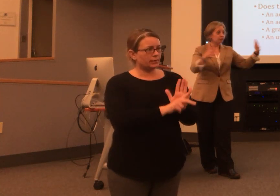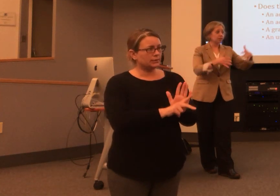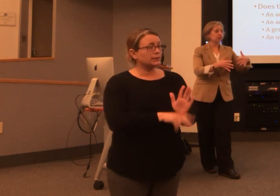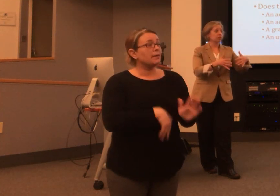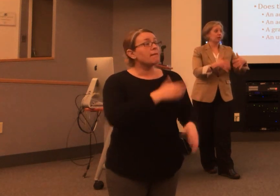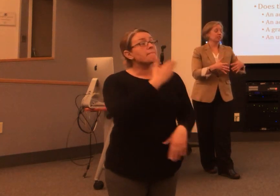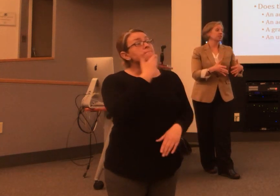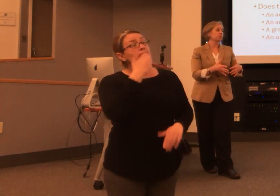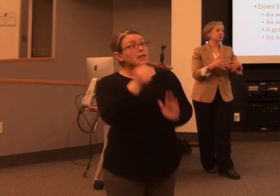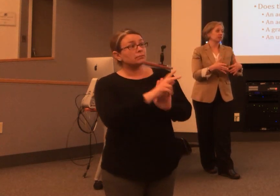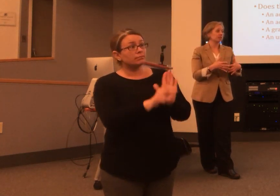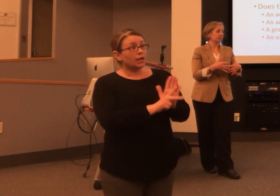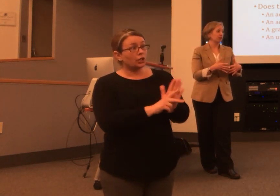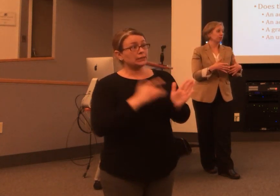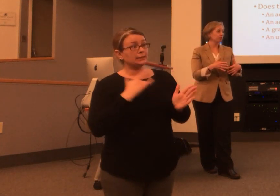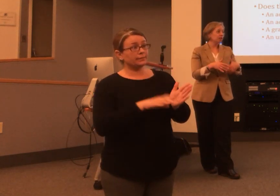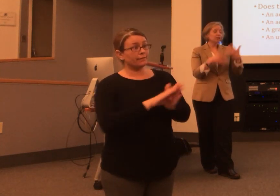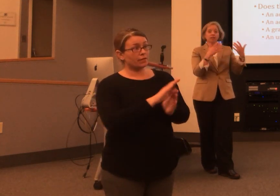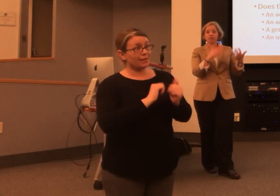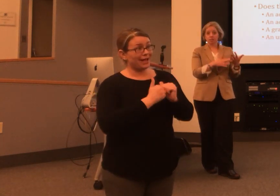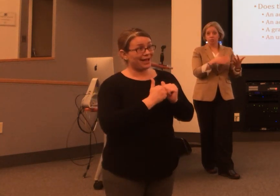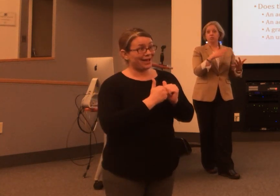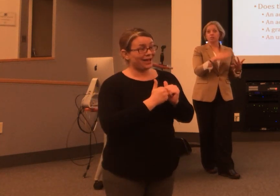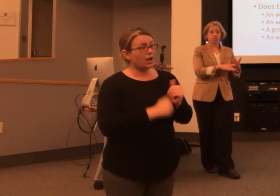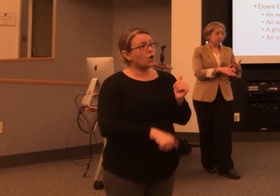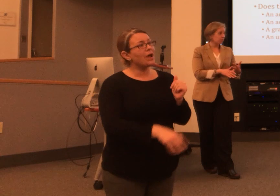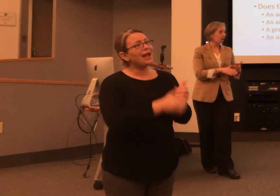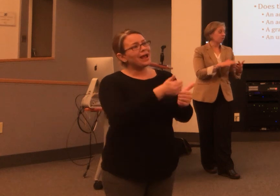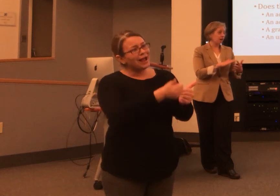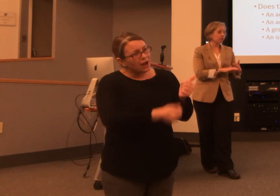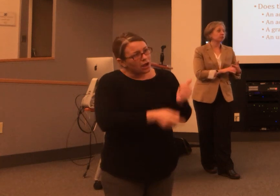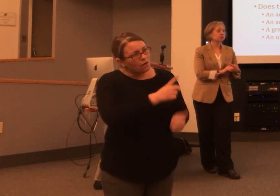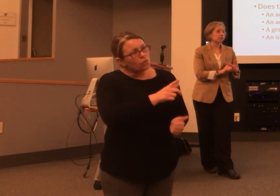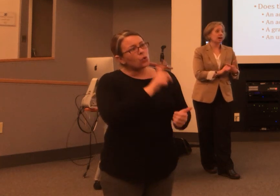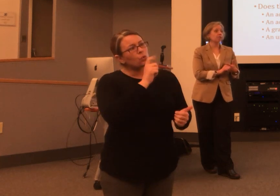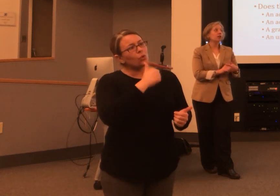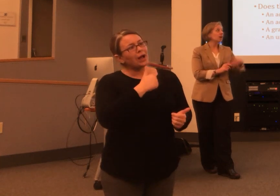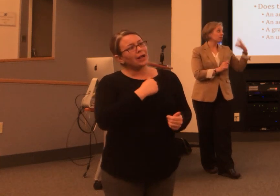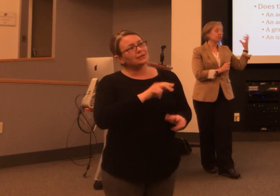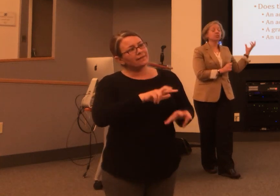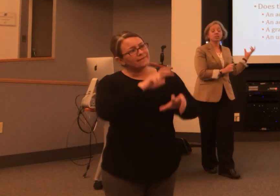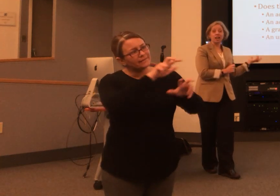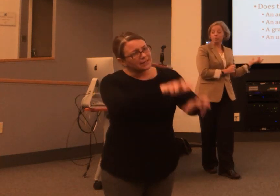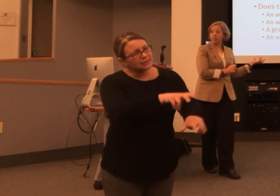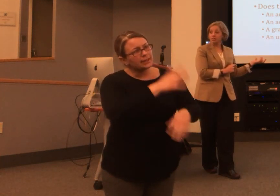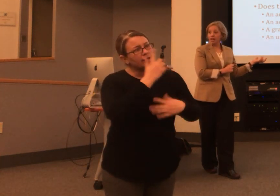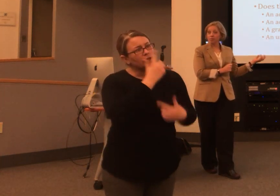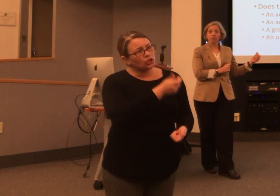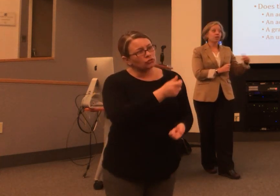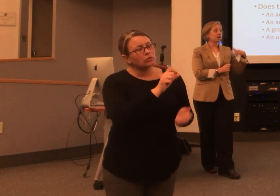everybody who has an interest is at the table. The students, faculty, staff, and particularly library staff.